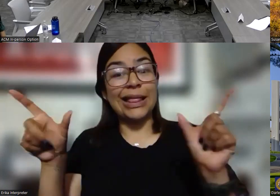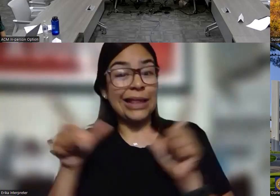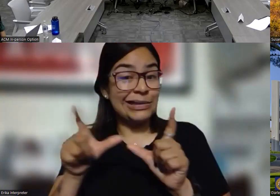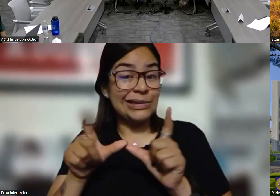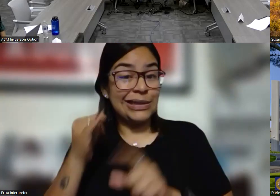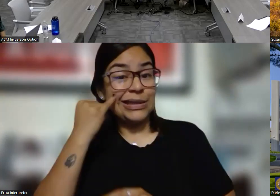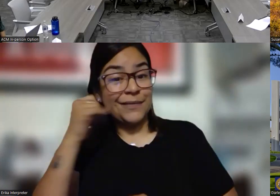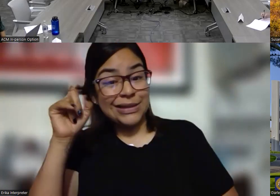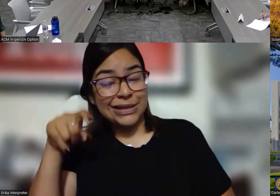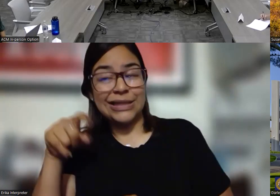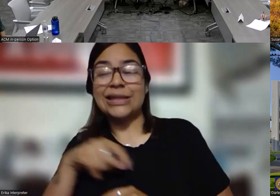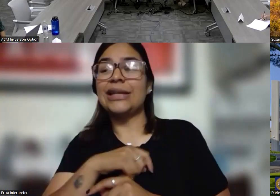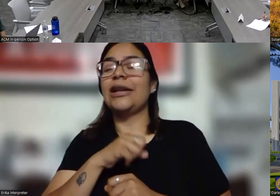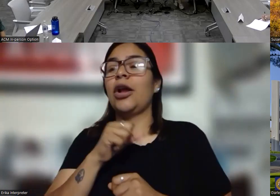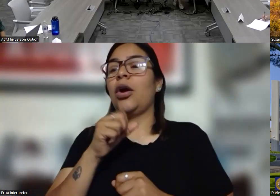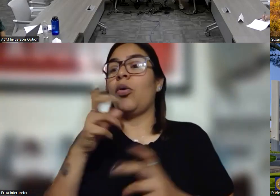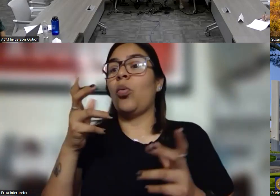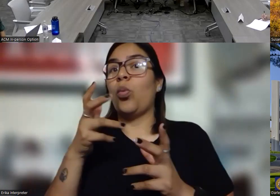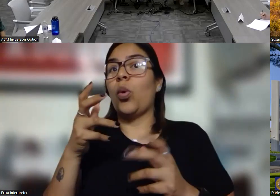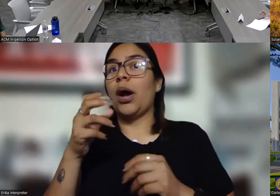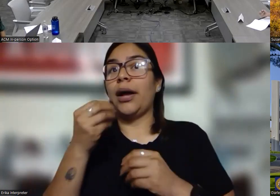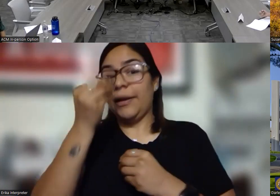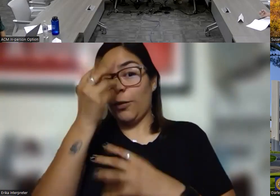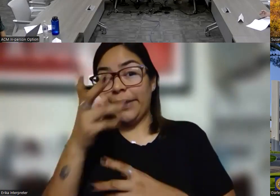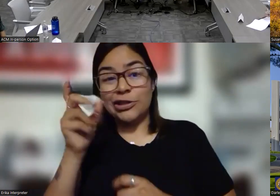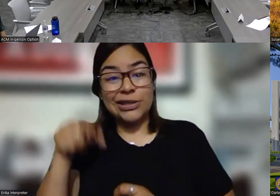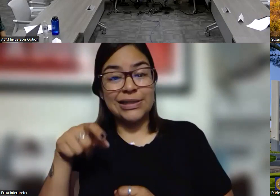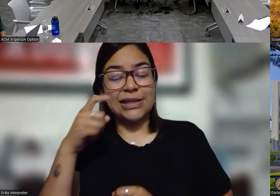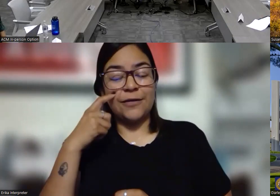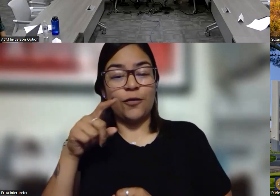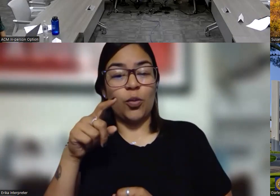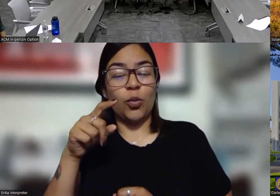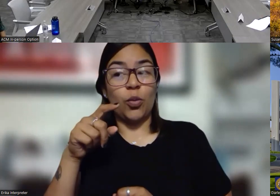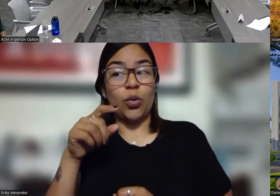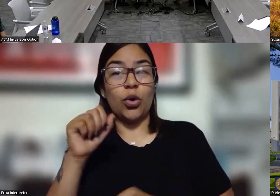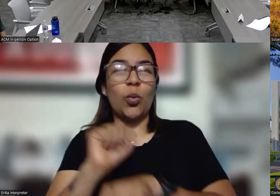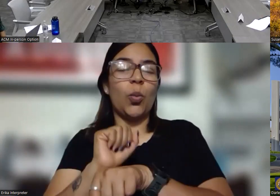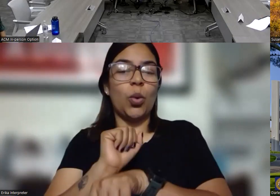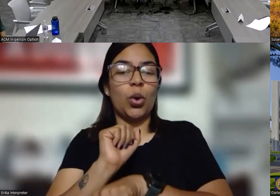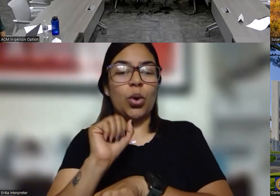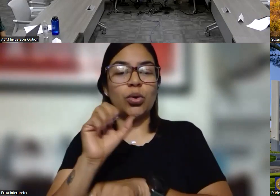know for information and assistance where um so many jobs you know social work ERS might